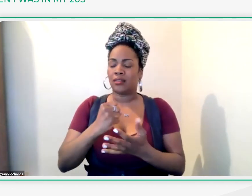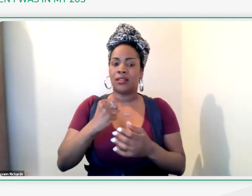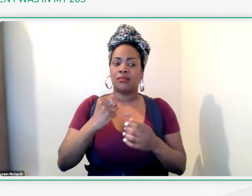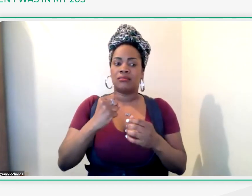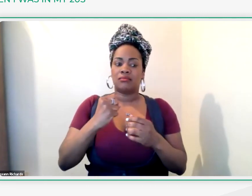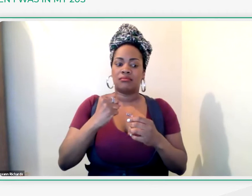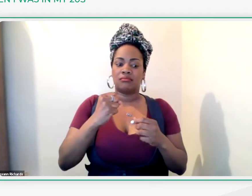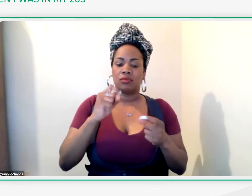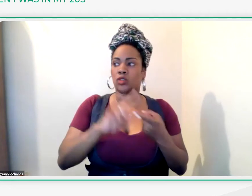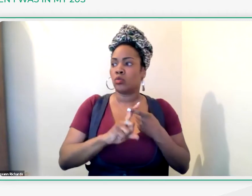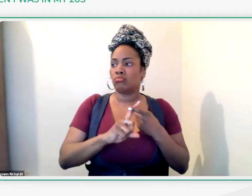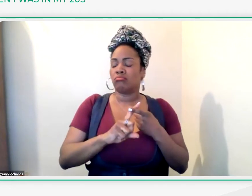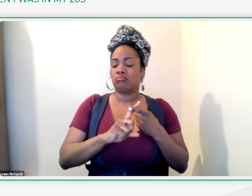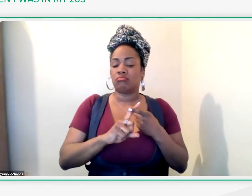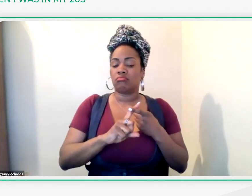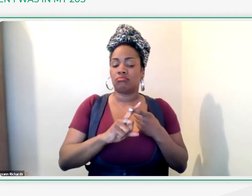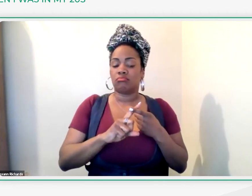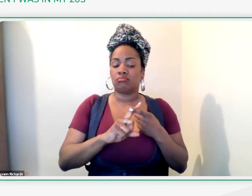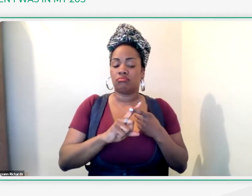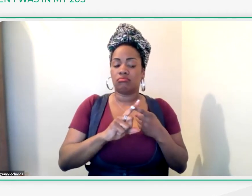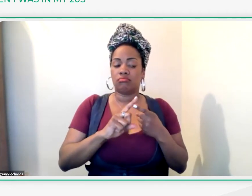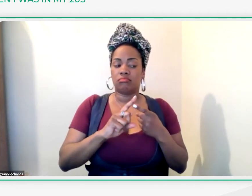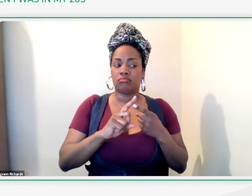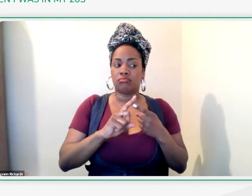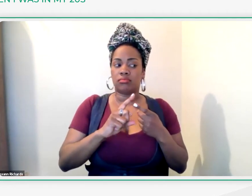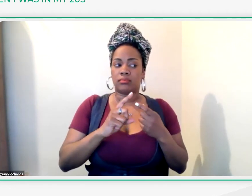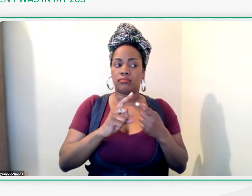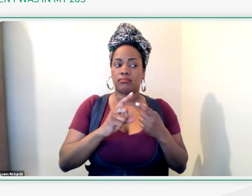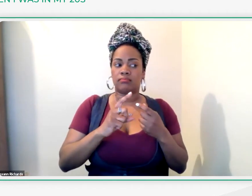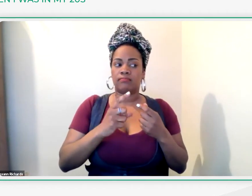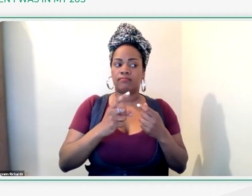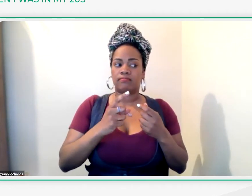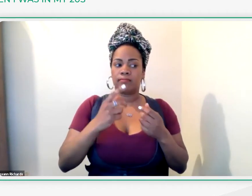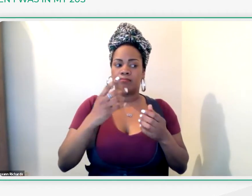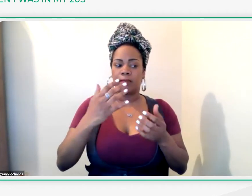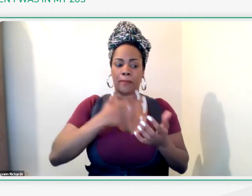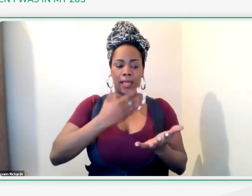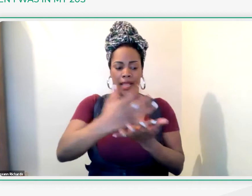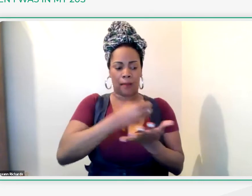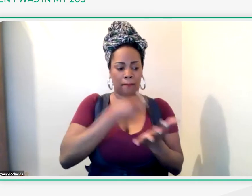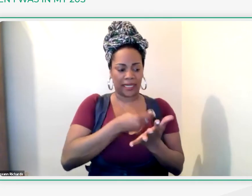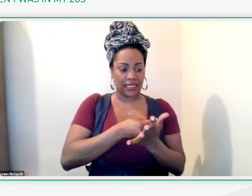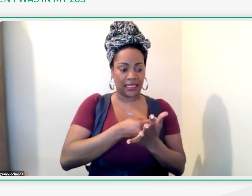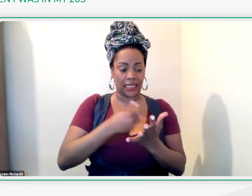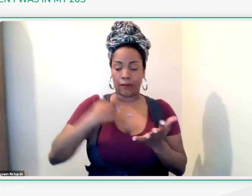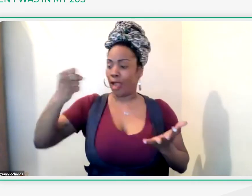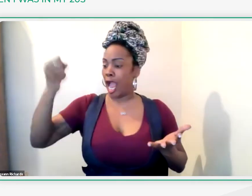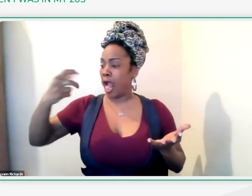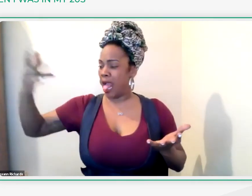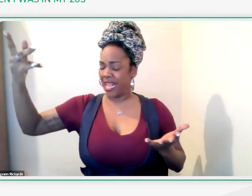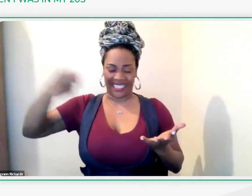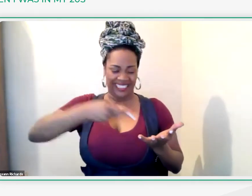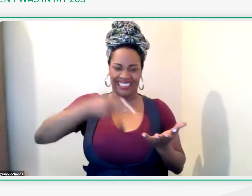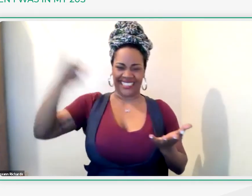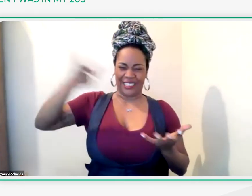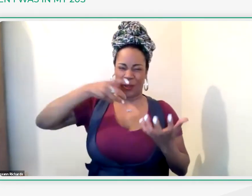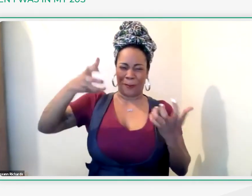I went ahead and got that credit card.